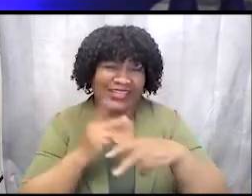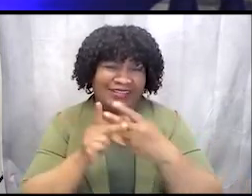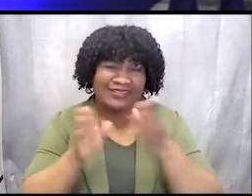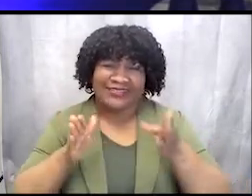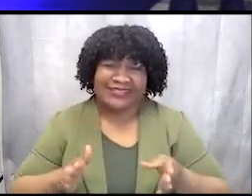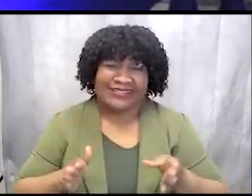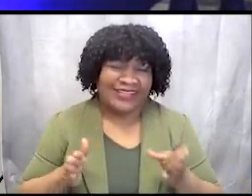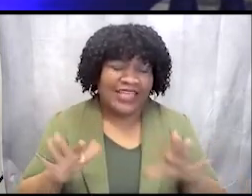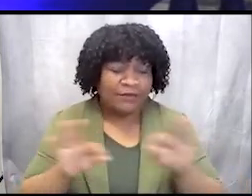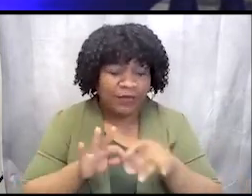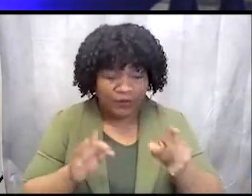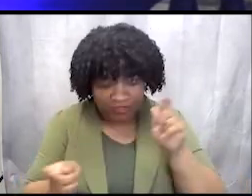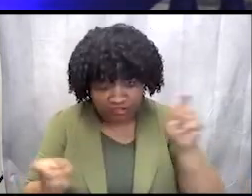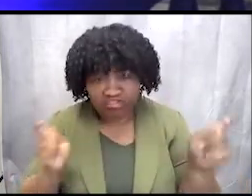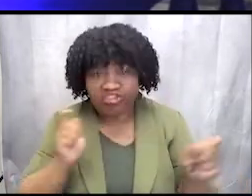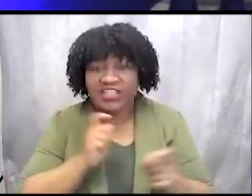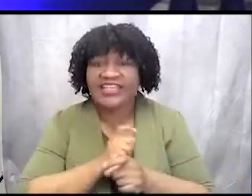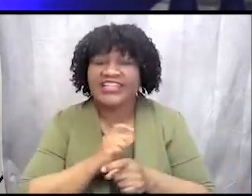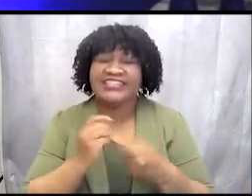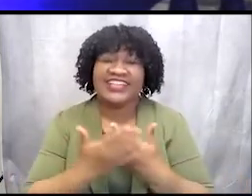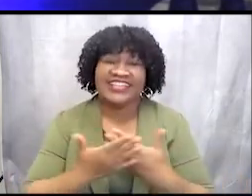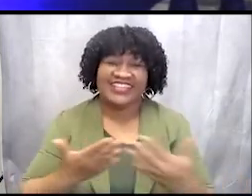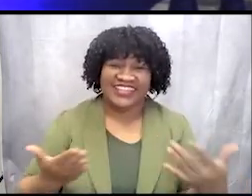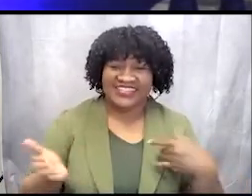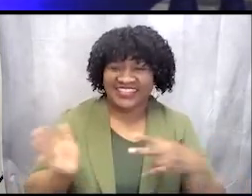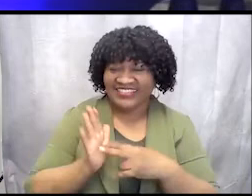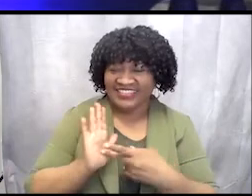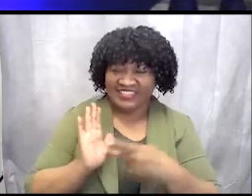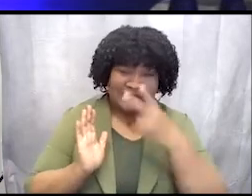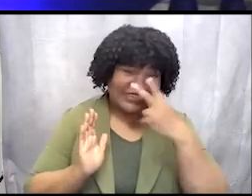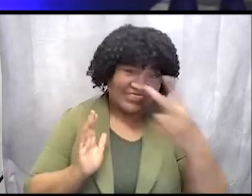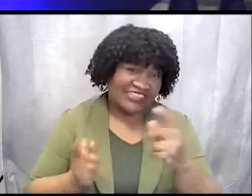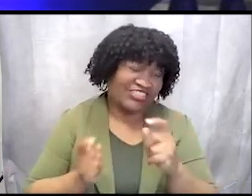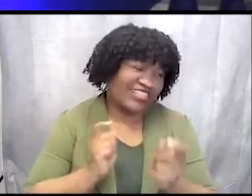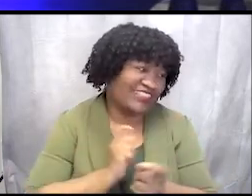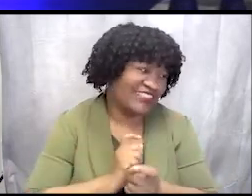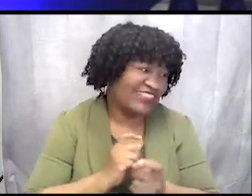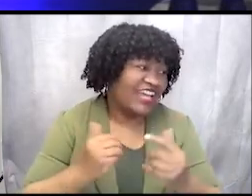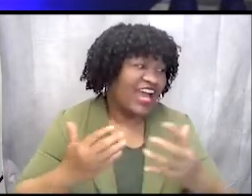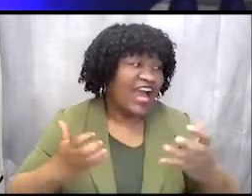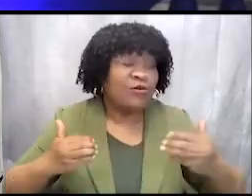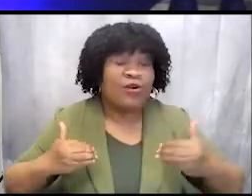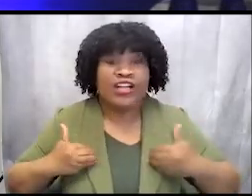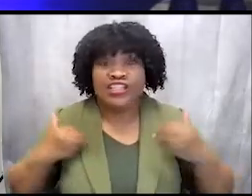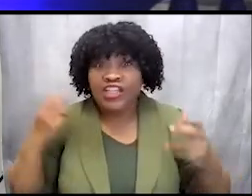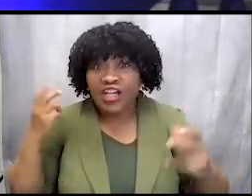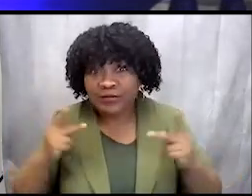That has to change. Those are the kinds of things that I intend to see change. And I want young people ultimately to know,